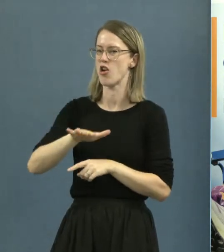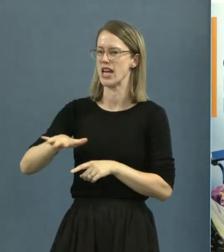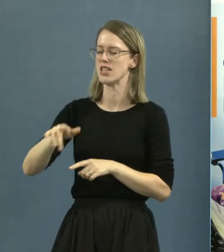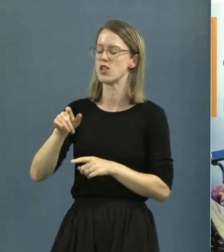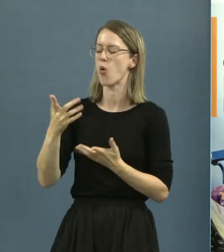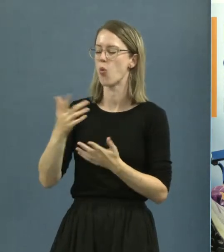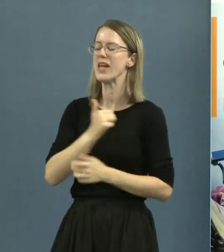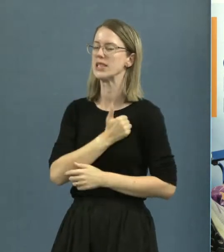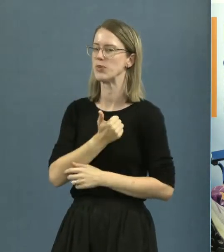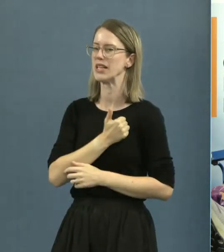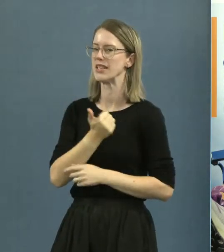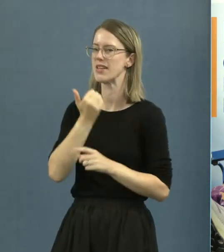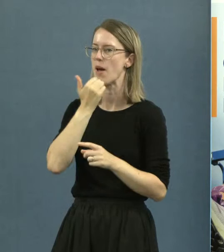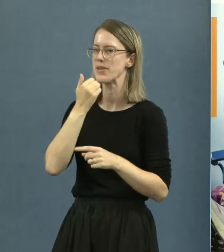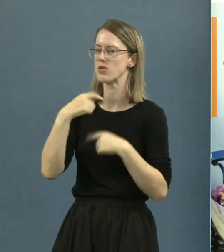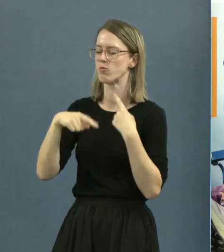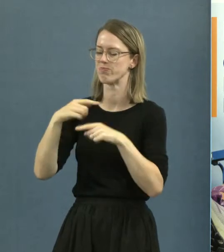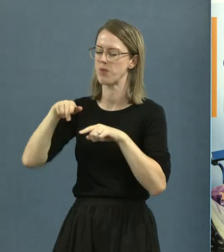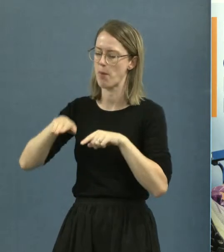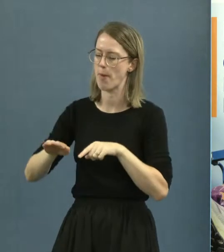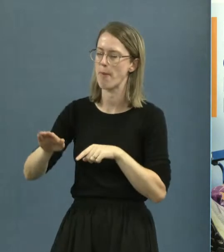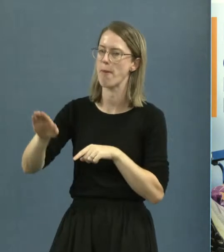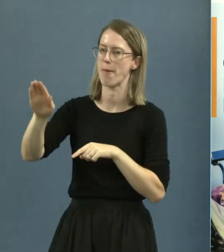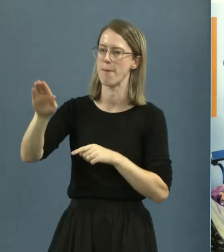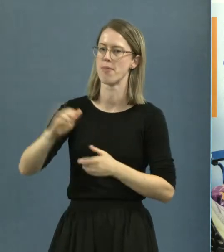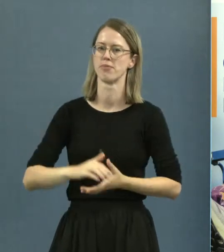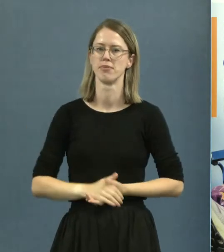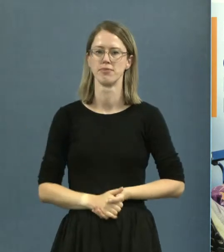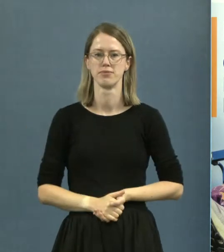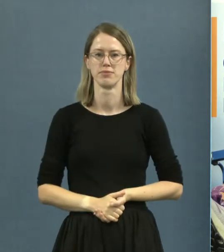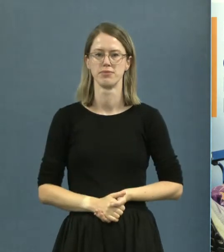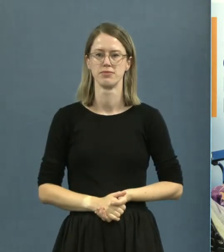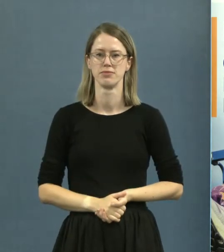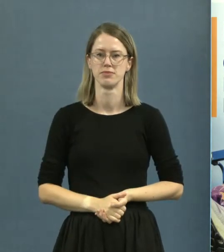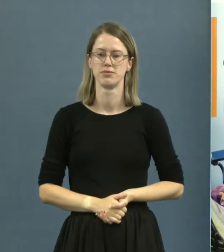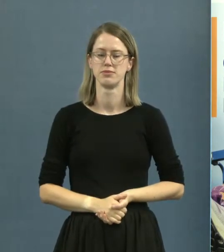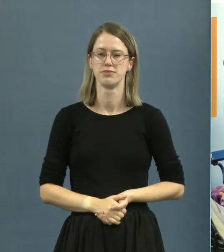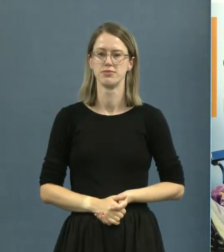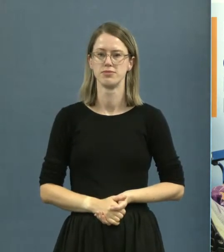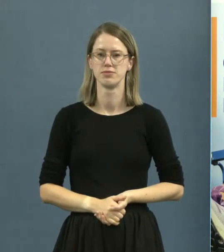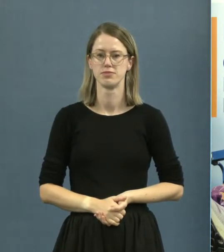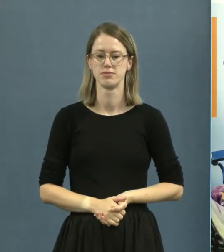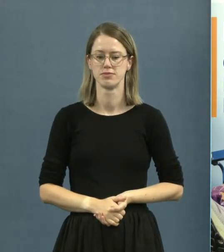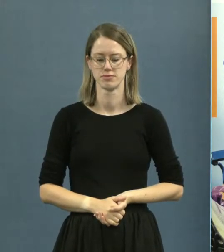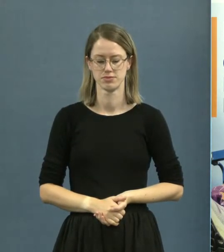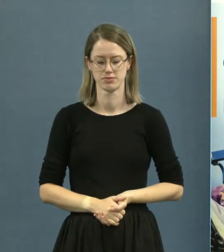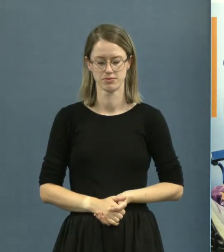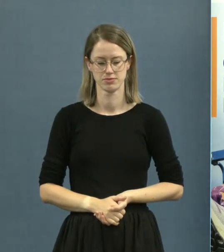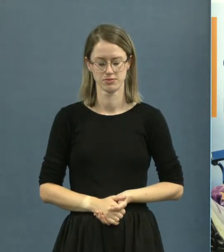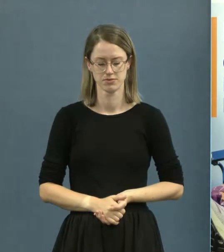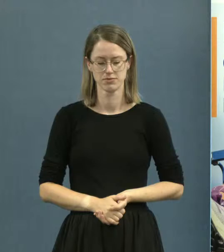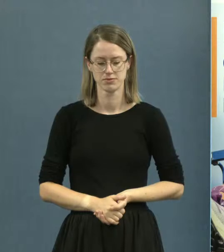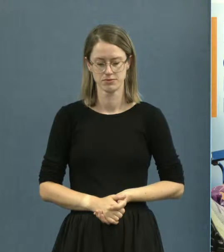to increase 7-10 days post peak so we would expect hospitalisations in Canterbury